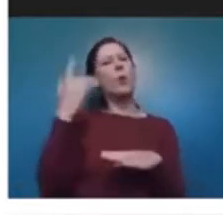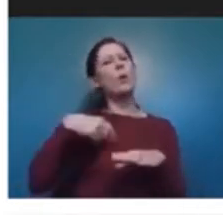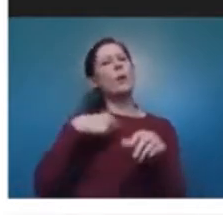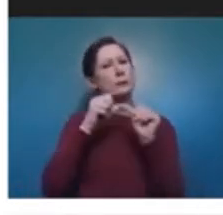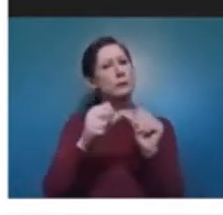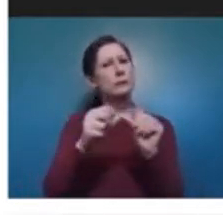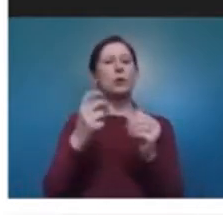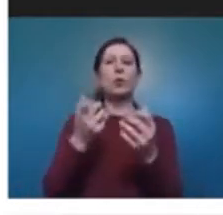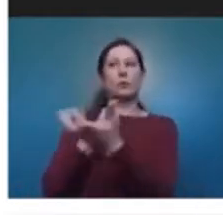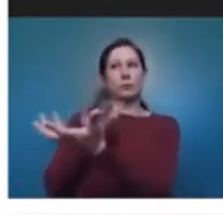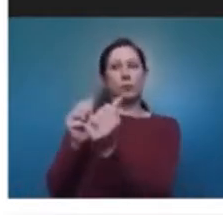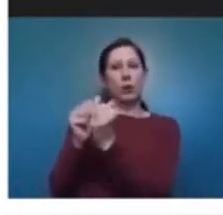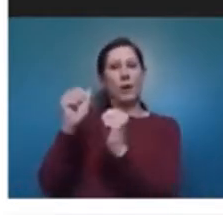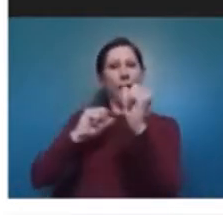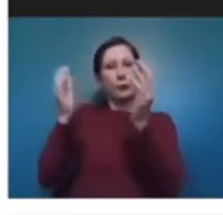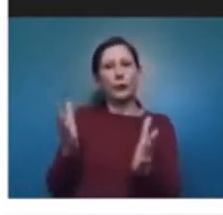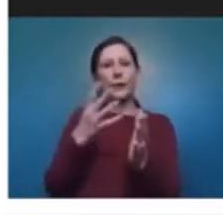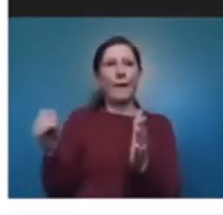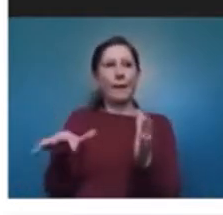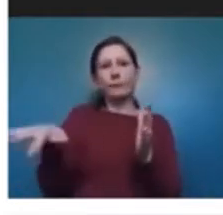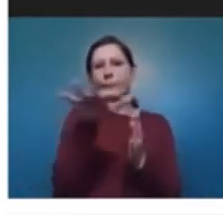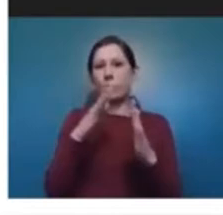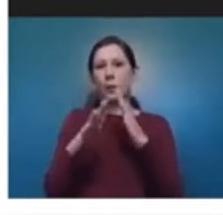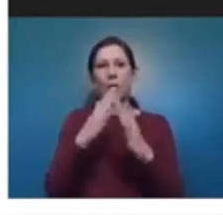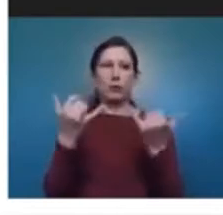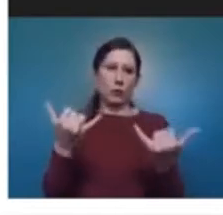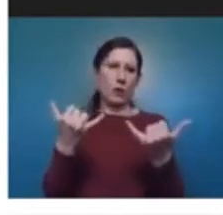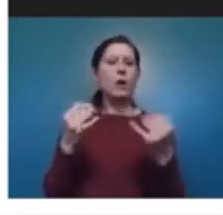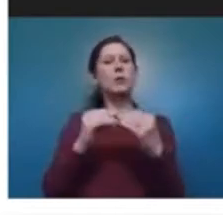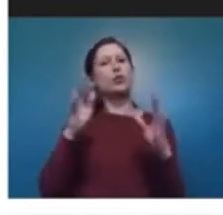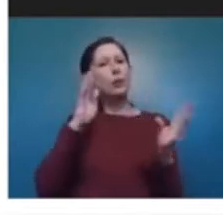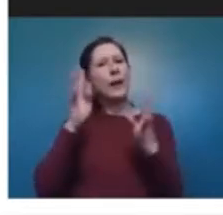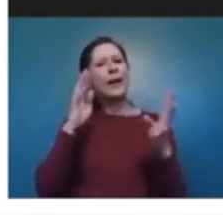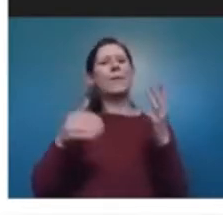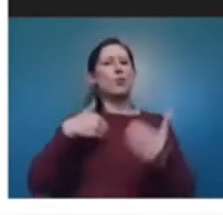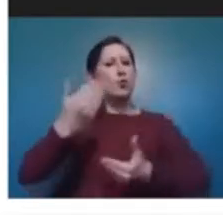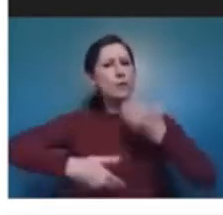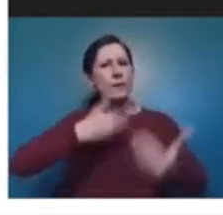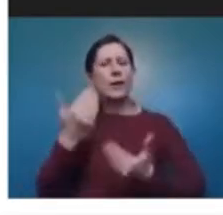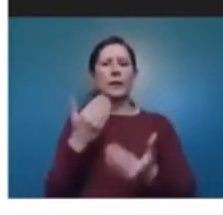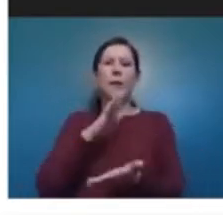with actors and our entire community in this time, keeping them creative and moving, getting academics in